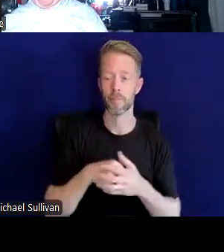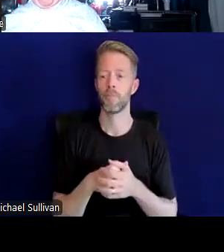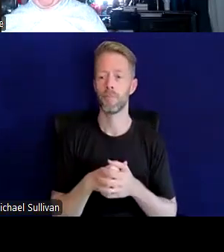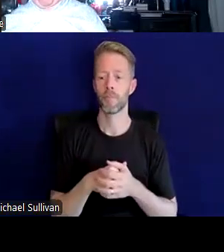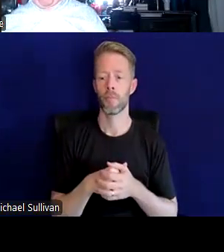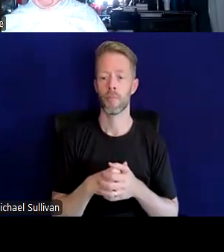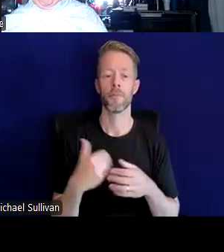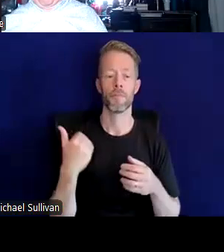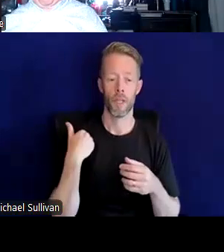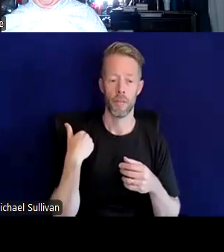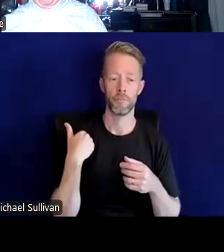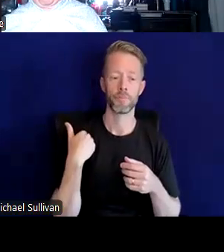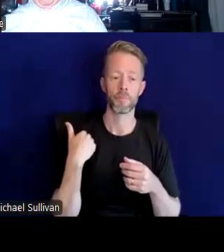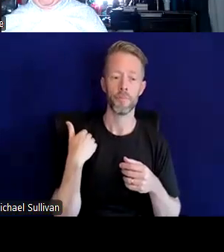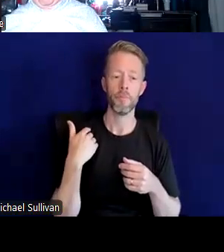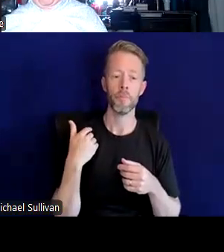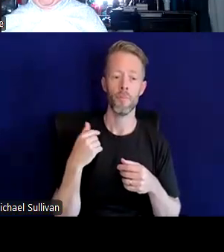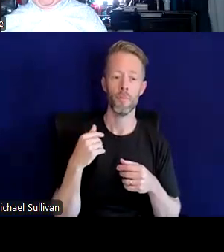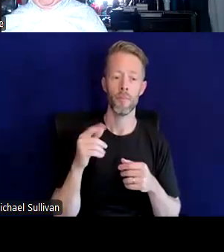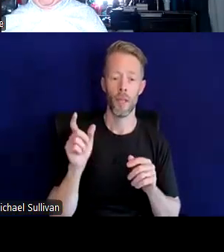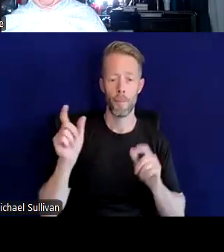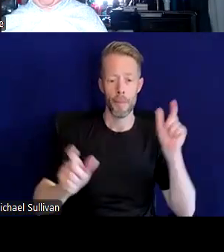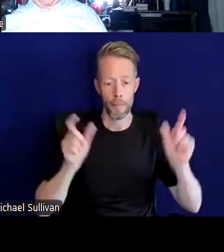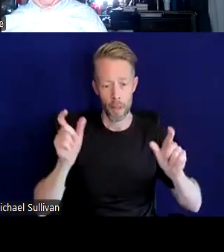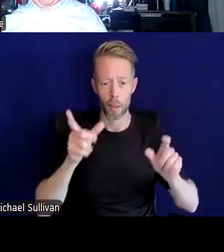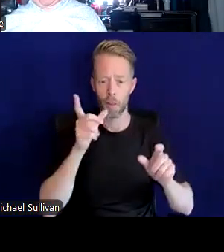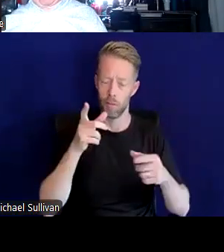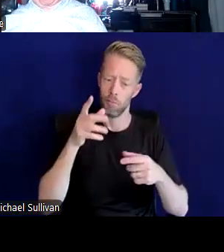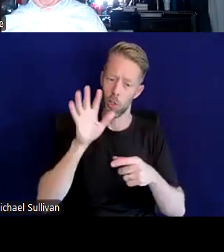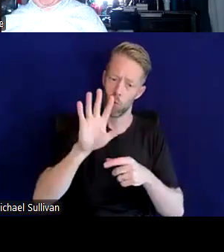what you're struggling with. Utilize the resources available, not just all the amazing people